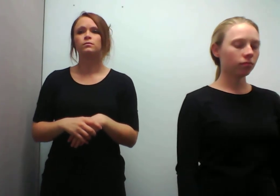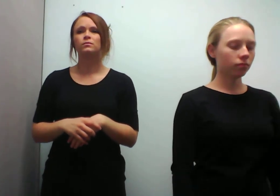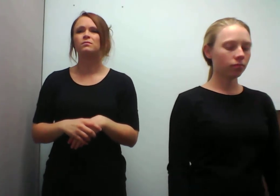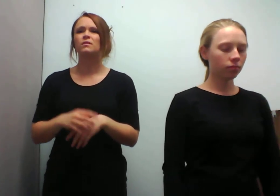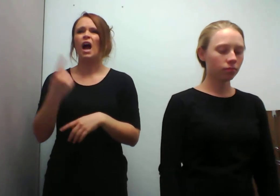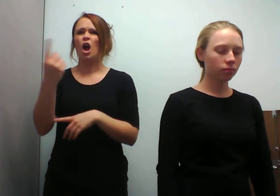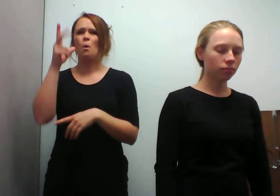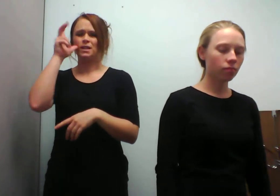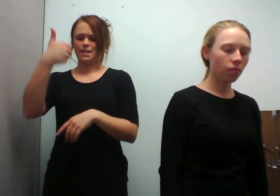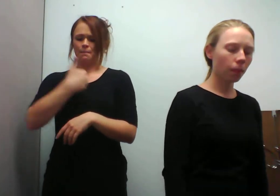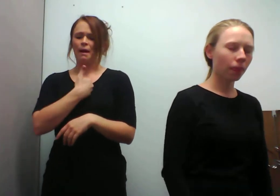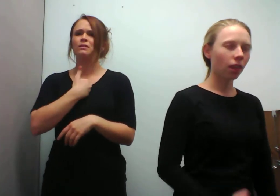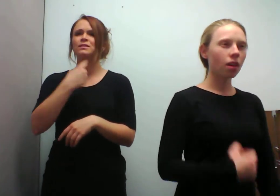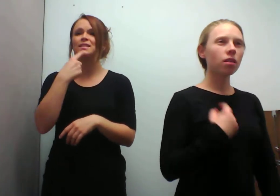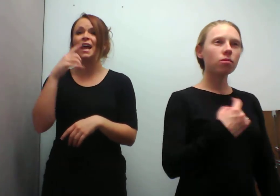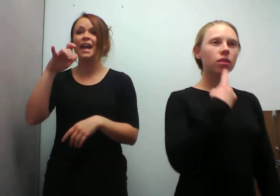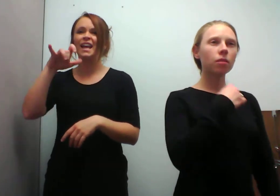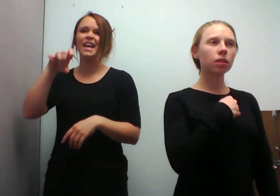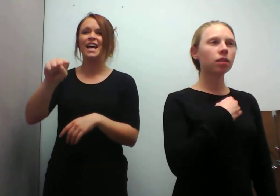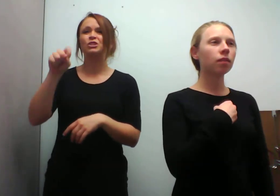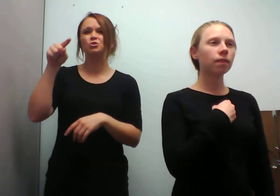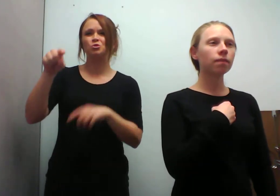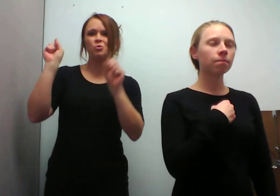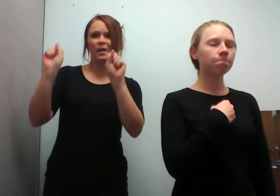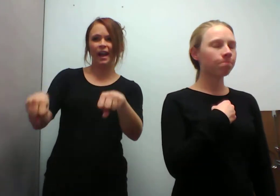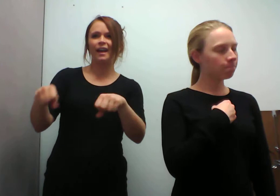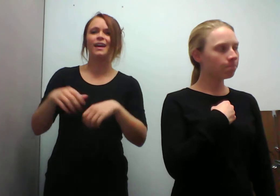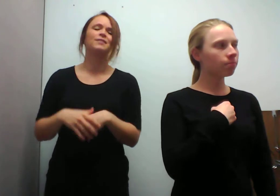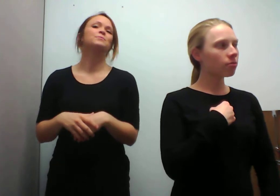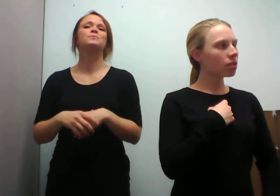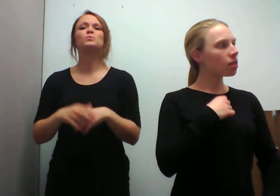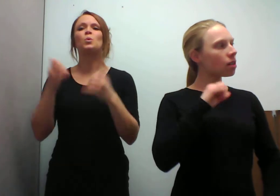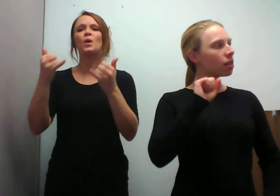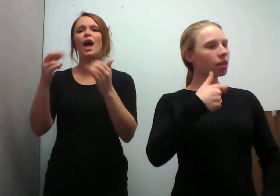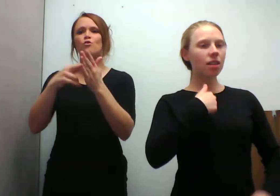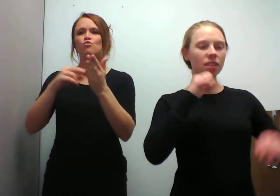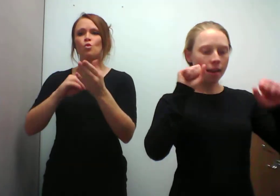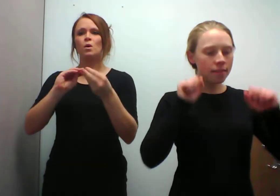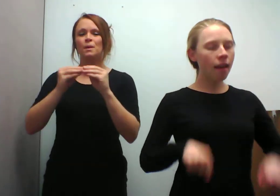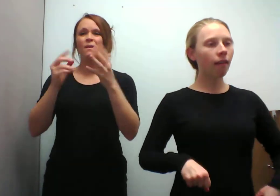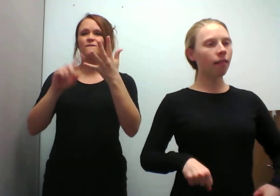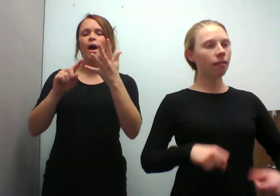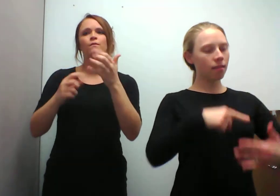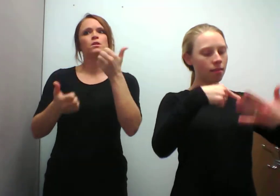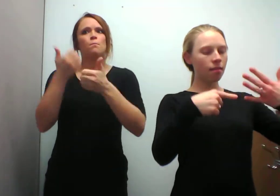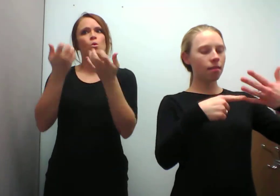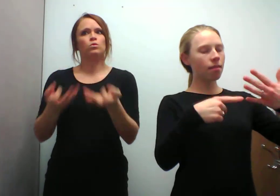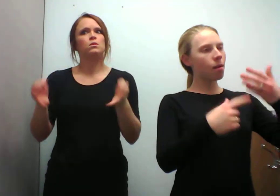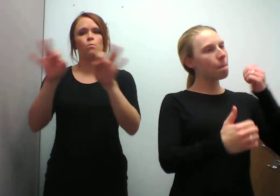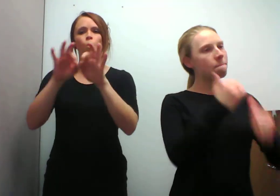I always listen to myself and say "yes you can" That brings me to rule number five which is the most important rule of them all